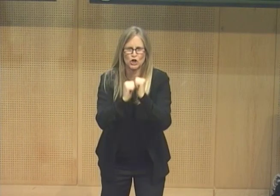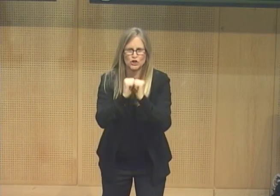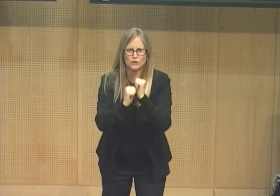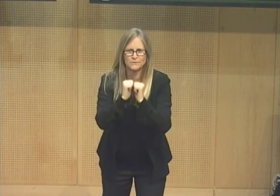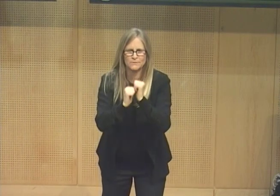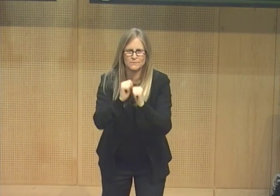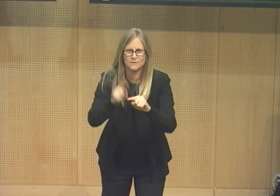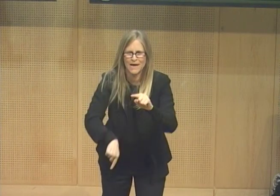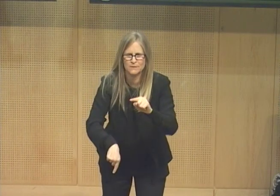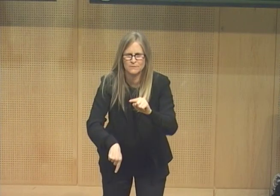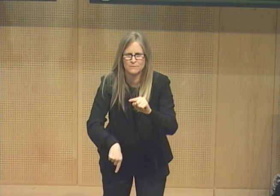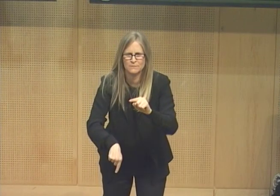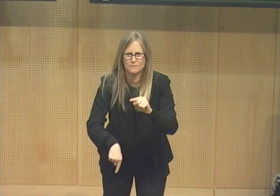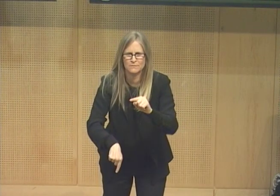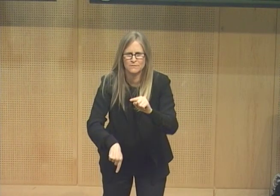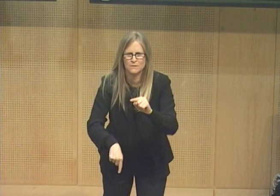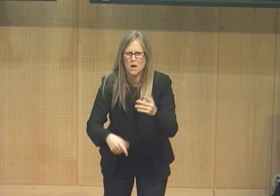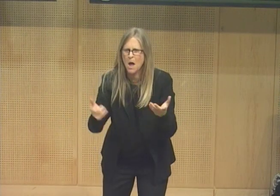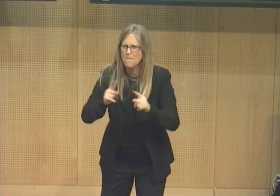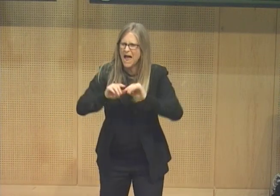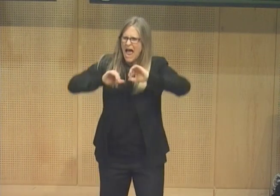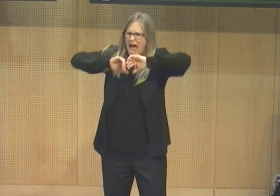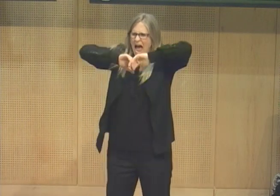My attitude isn't visible.